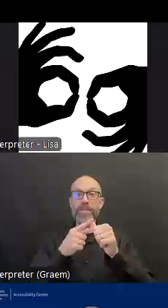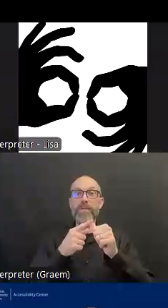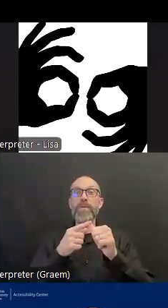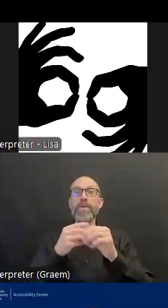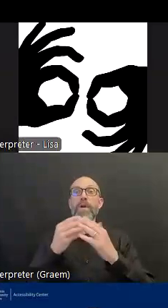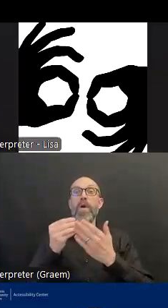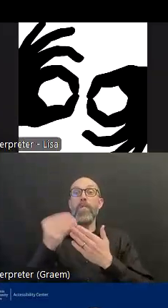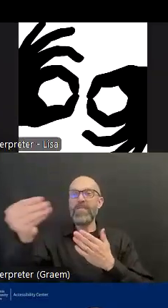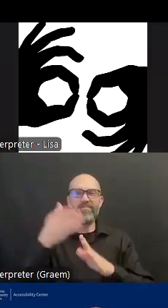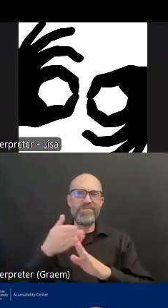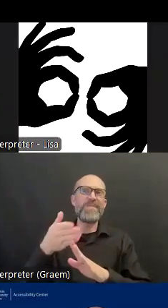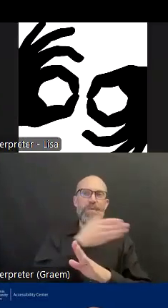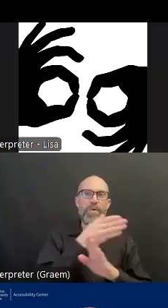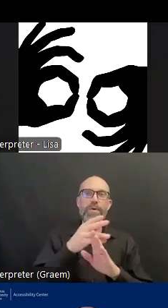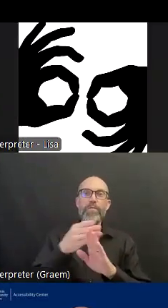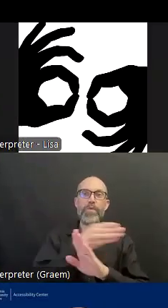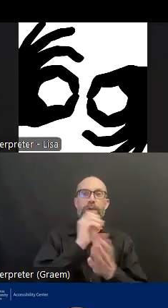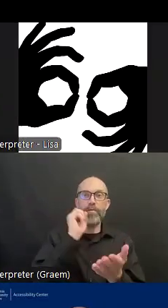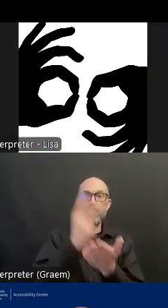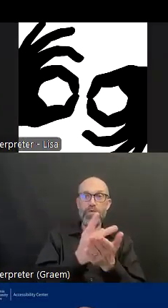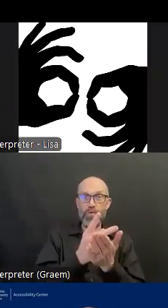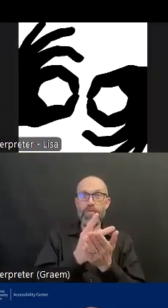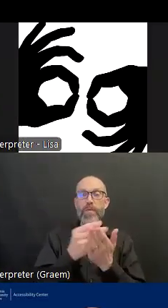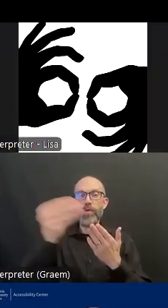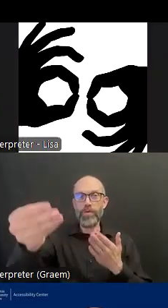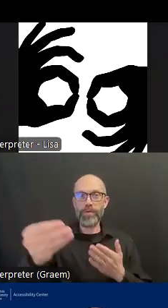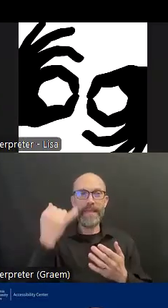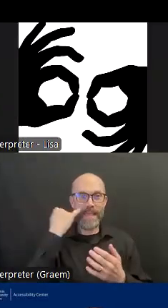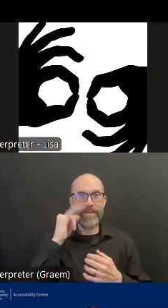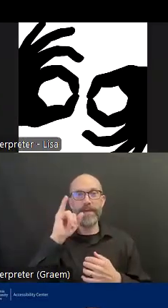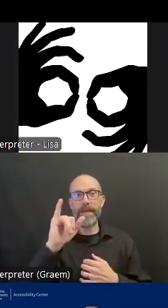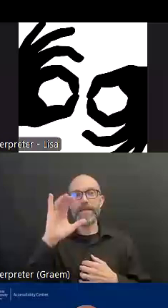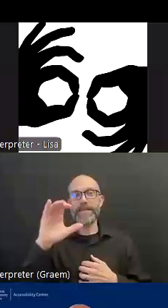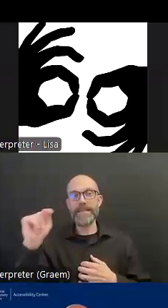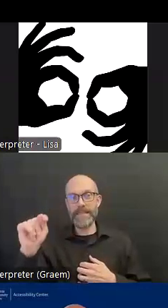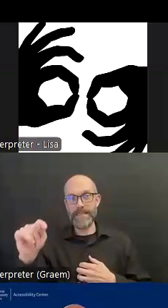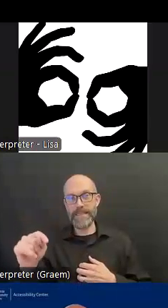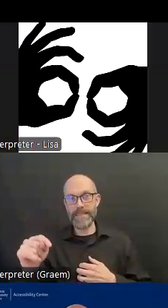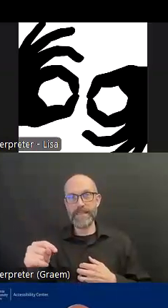something that's ICT. Next, we're looking at-- well, it needs to be regardless of funding source.